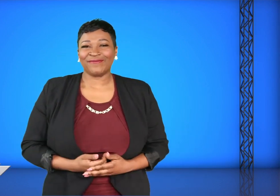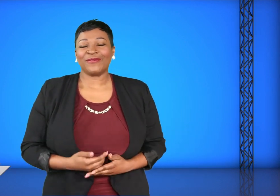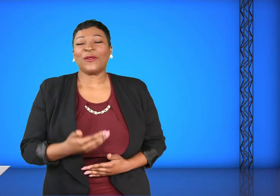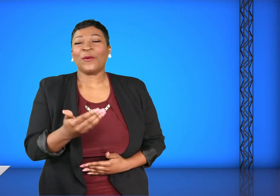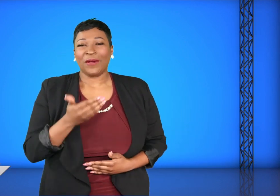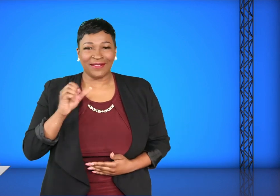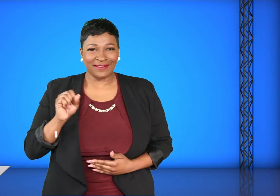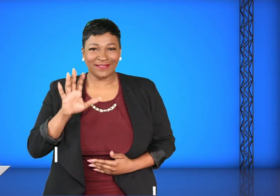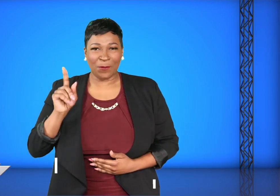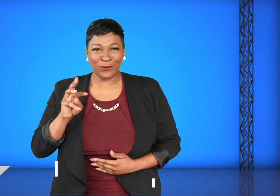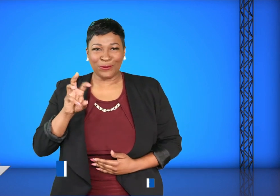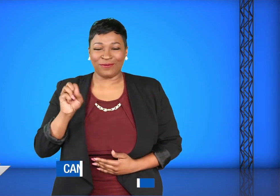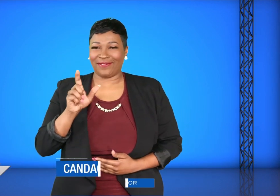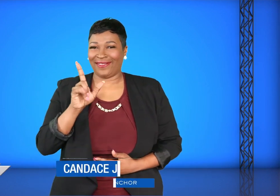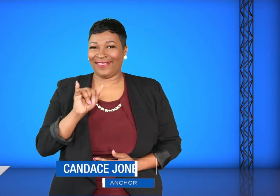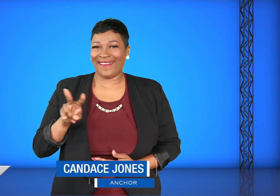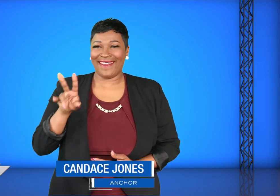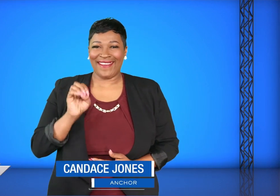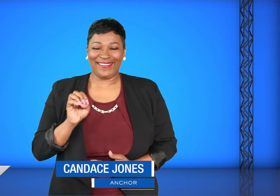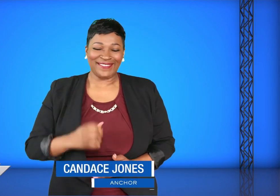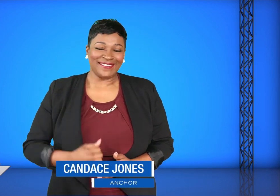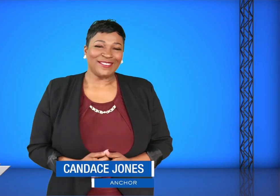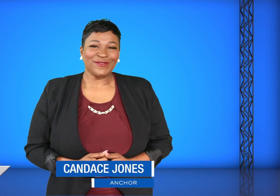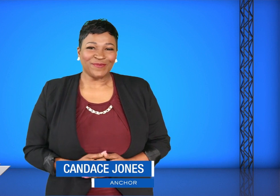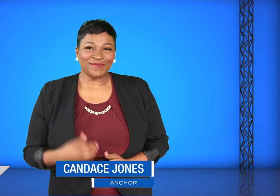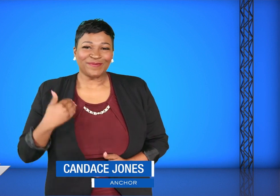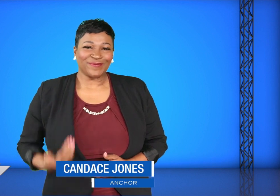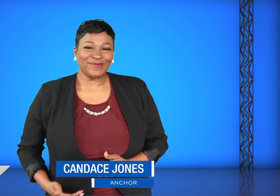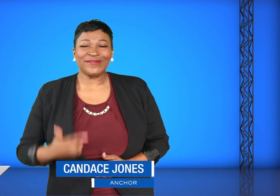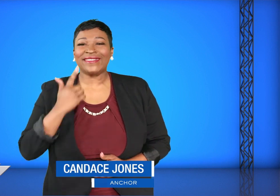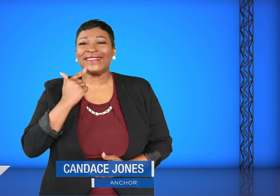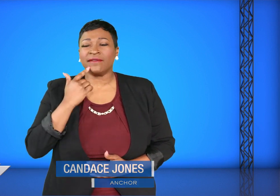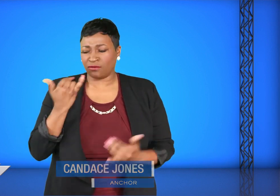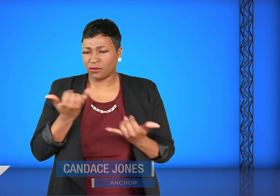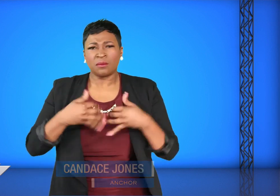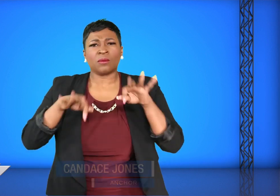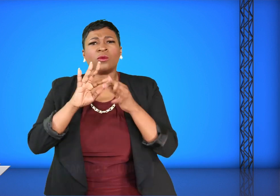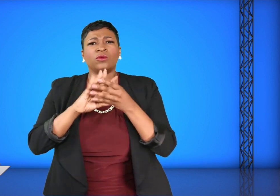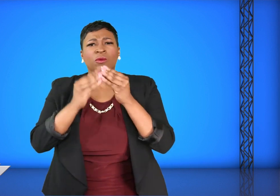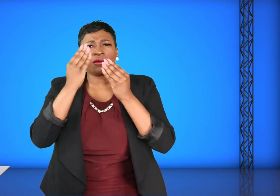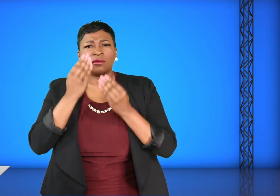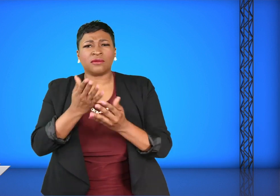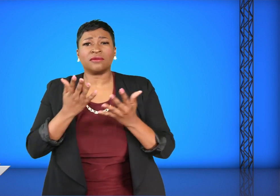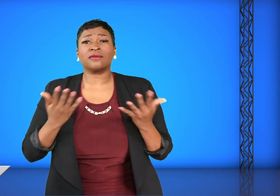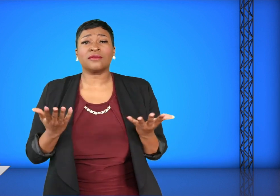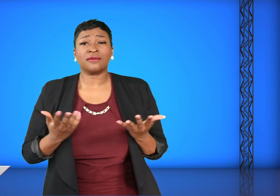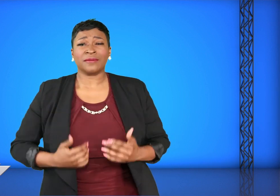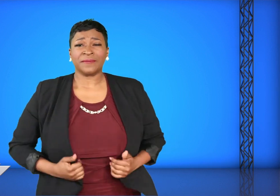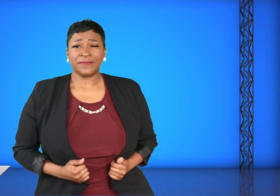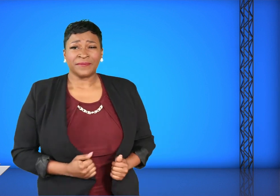Hello everyone. Welcome to Sign1News live. I'm Candace Jones.